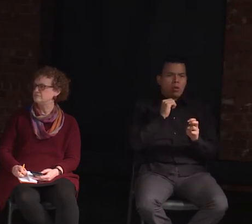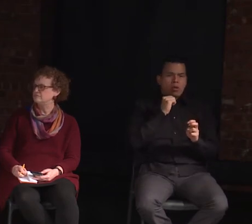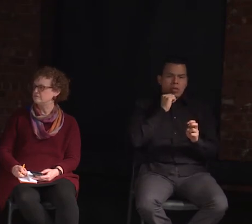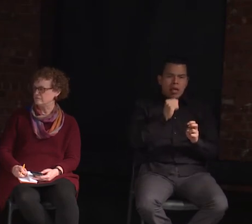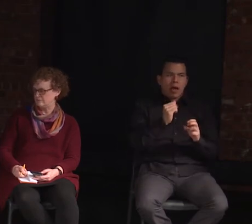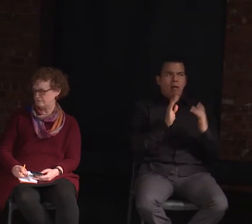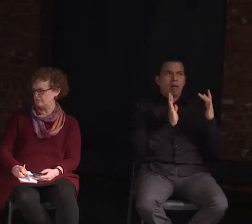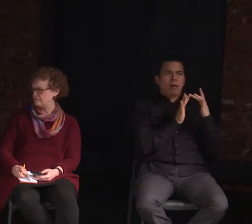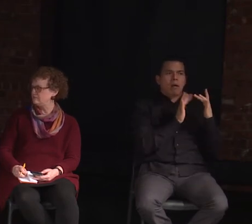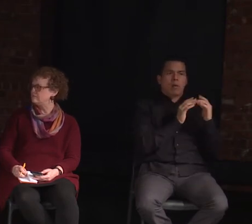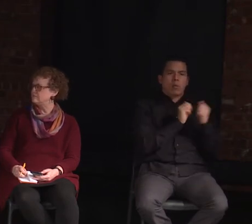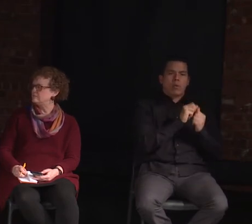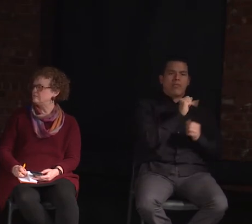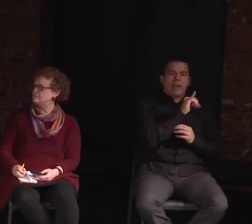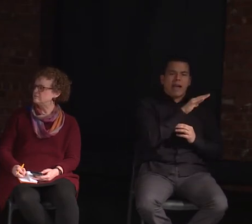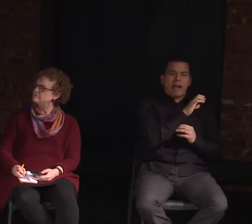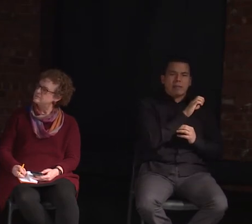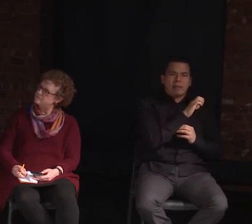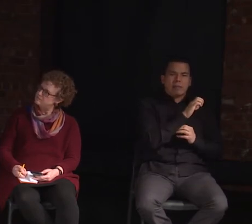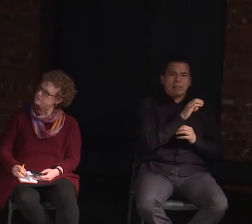That's the technical definition of a sanctuary city.